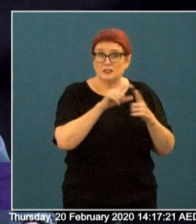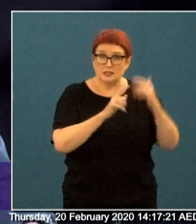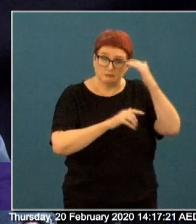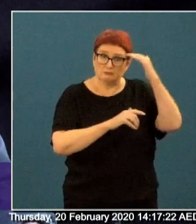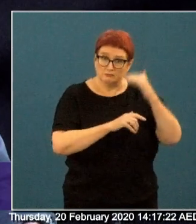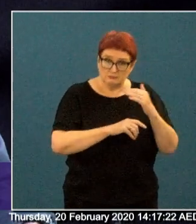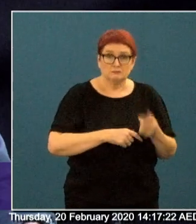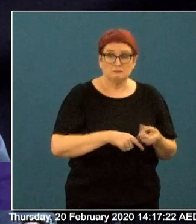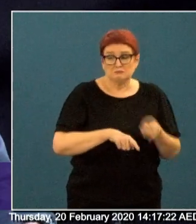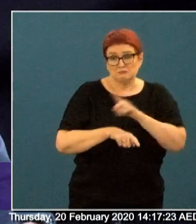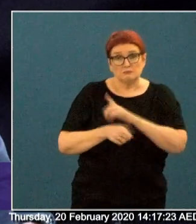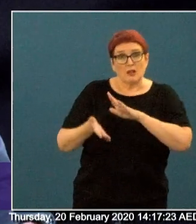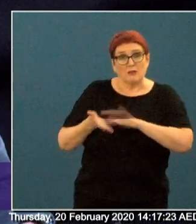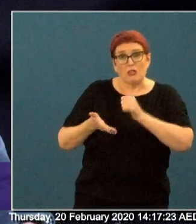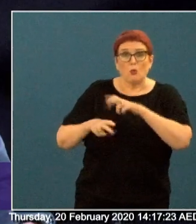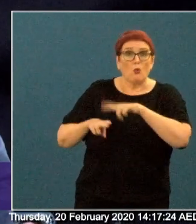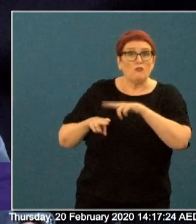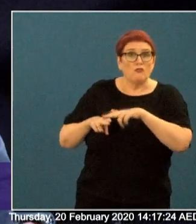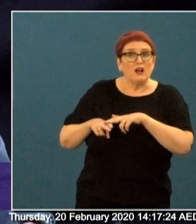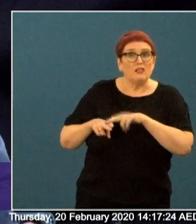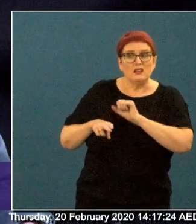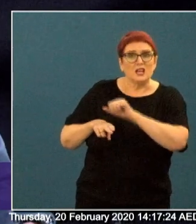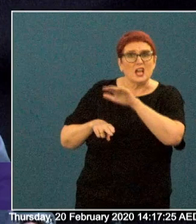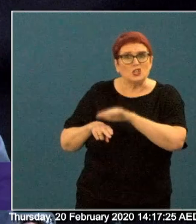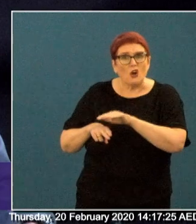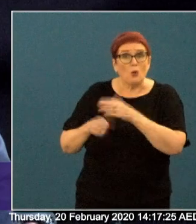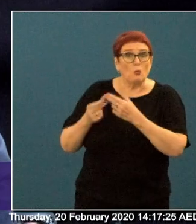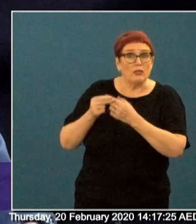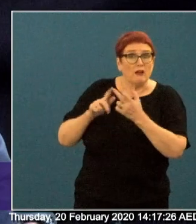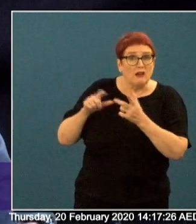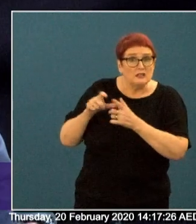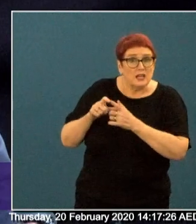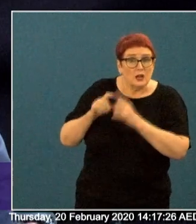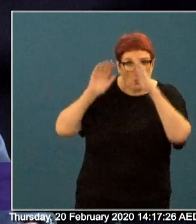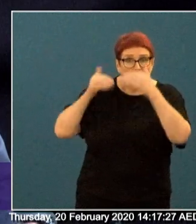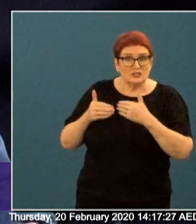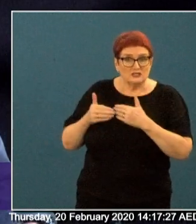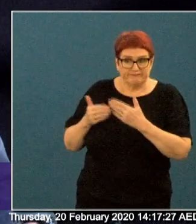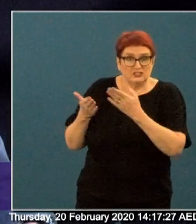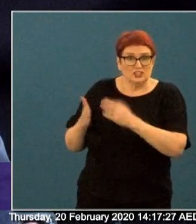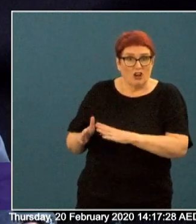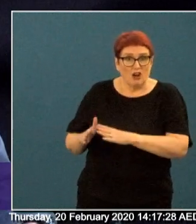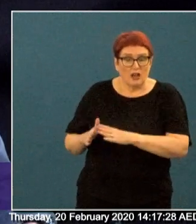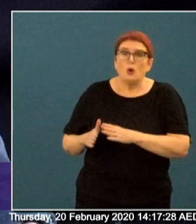with intellectual disability and autism presenting. This is perhaps the most powerful tool to change attitudes